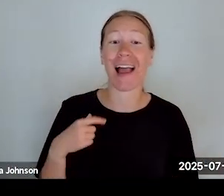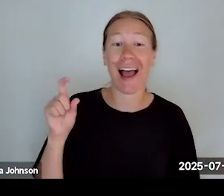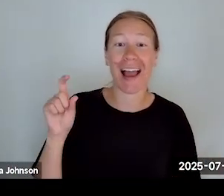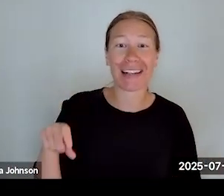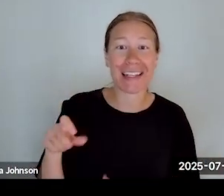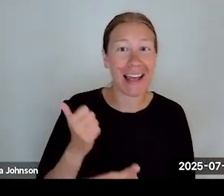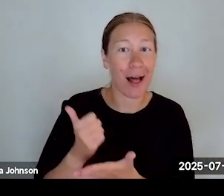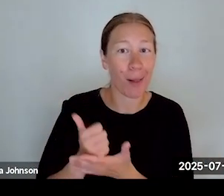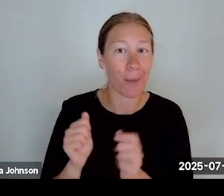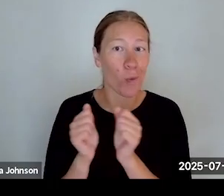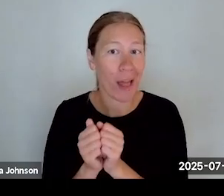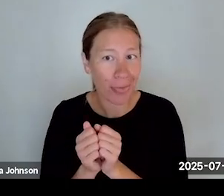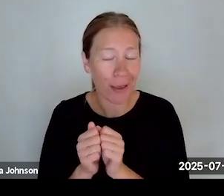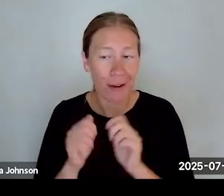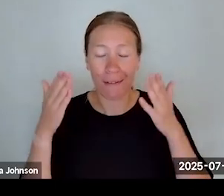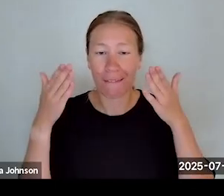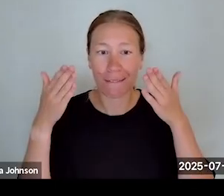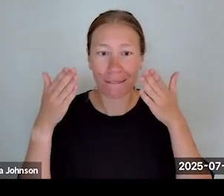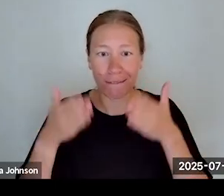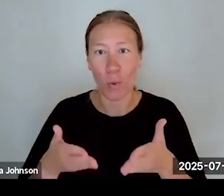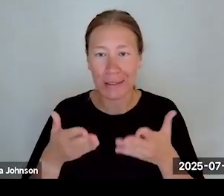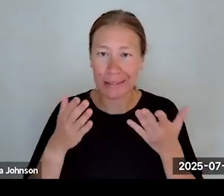or, "I'm having a hard time moving heavy boxes."